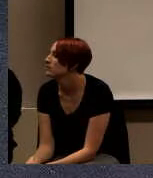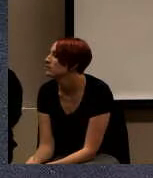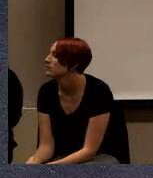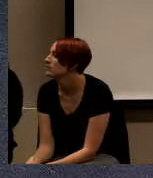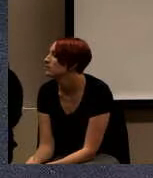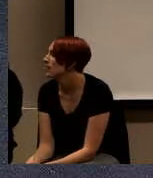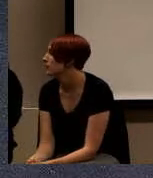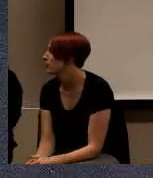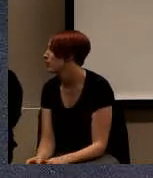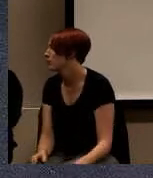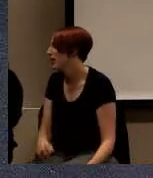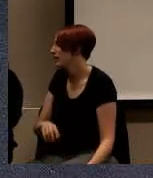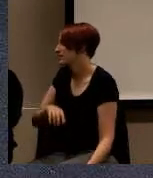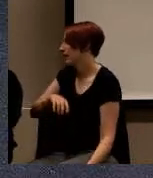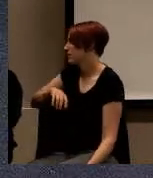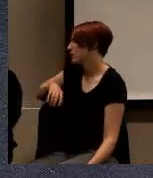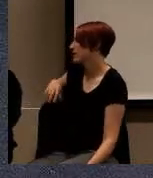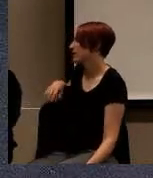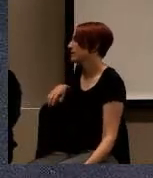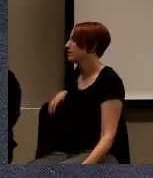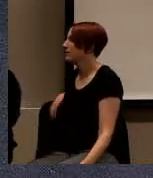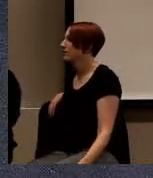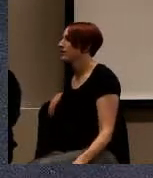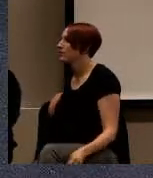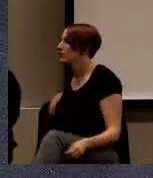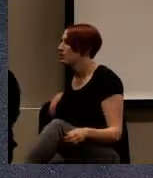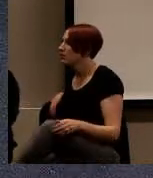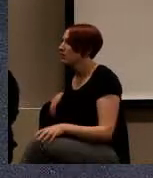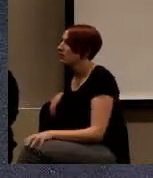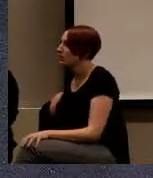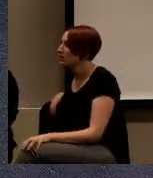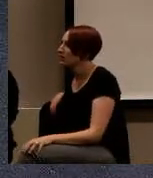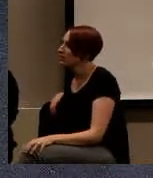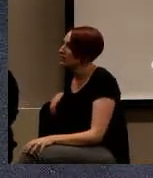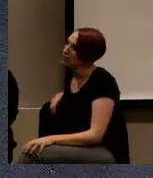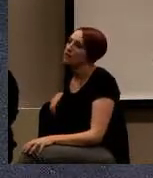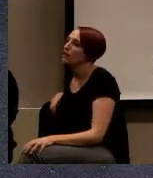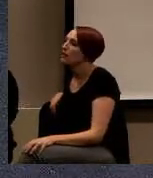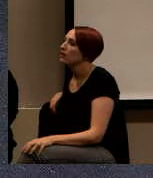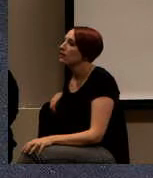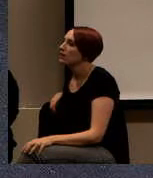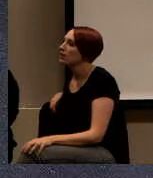actually died from carbon monoxide because of that.